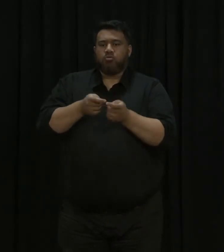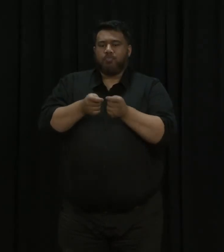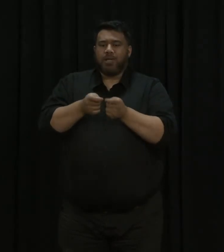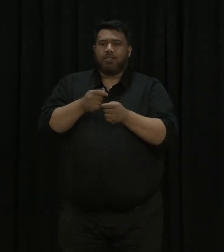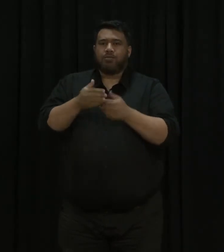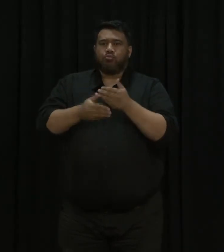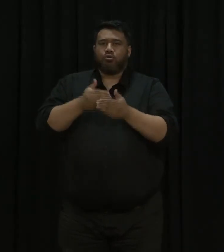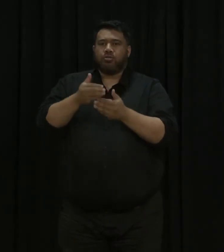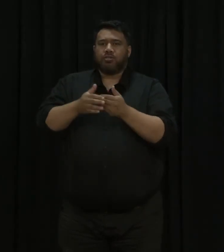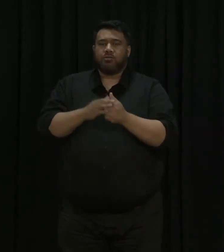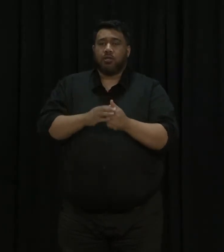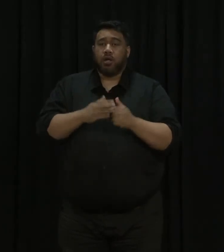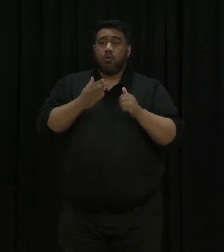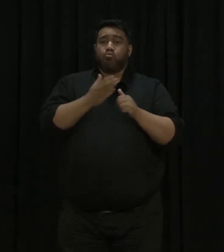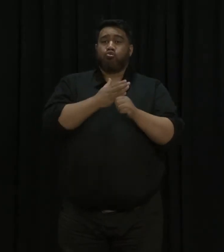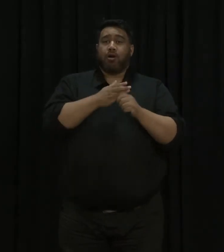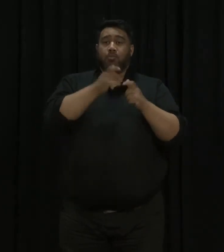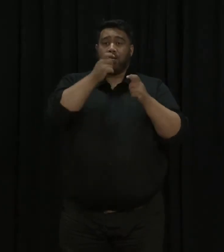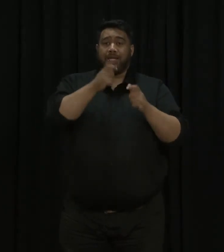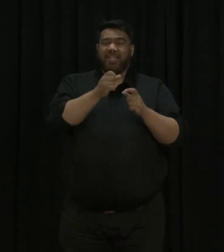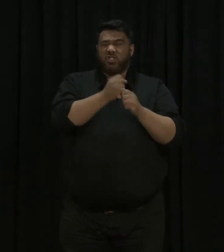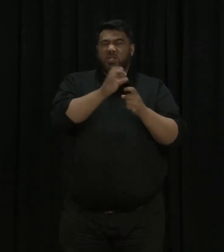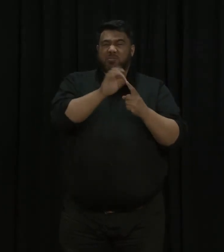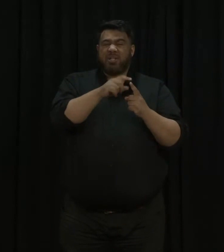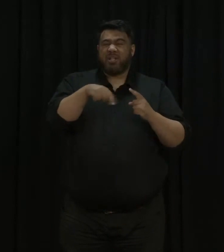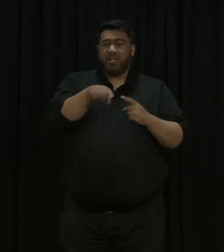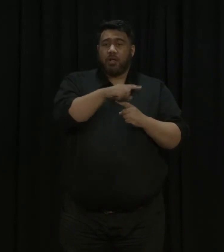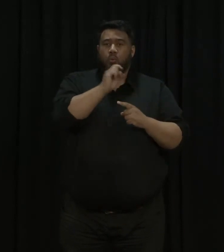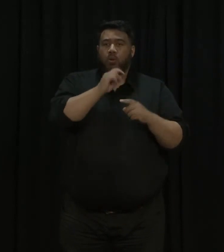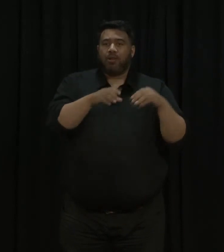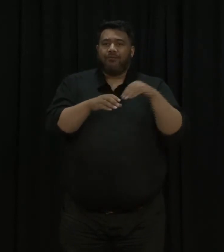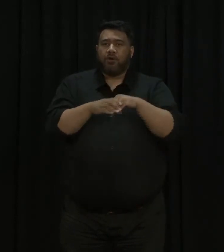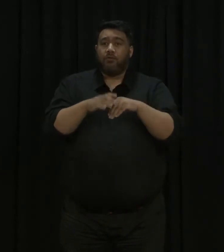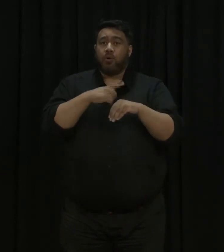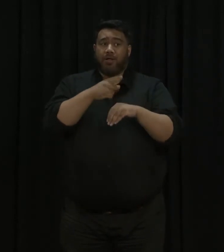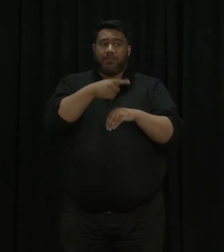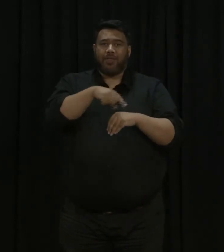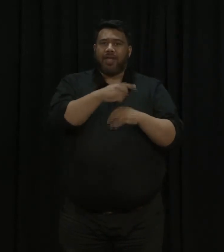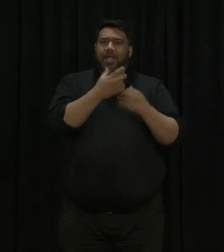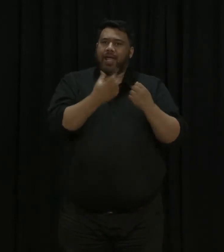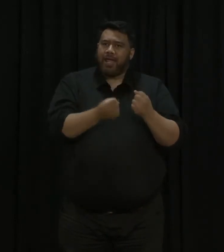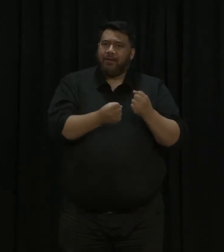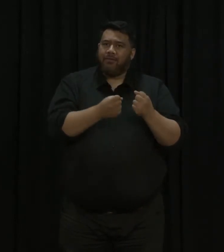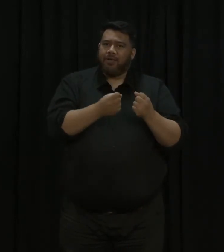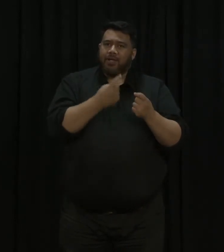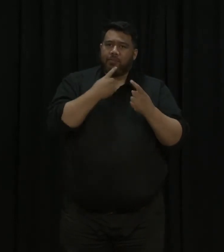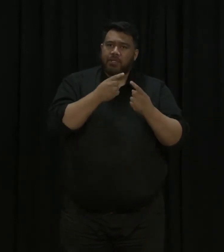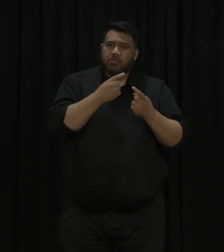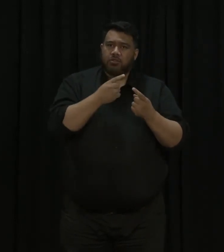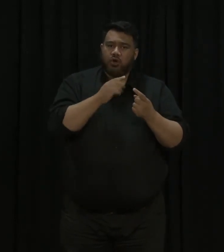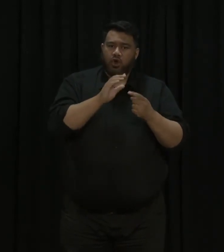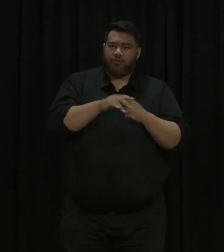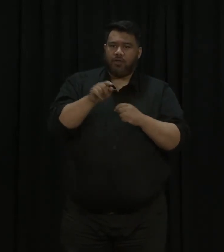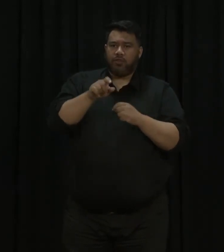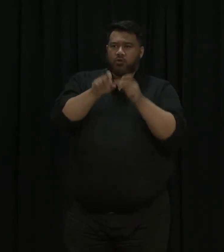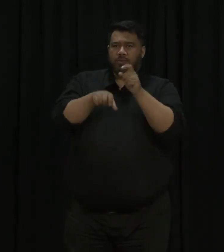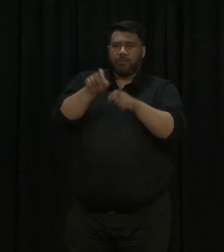process is to having a centralised approach.